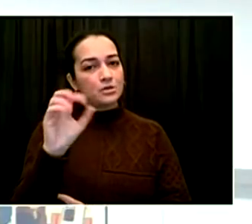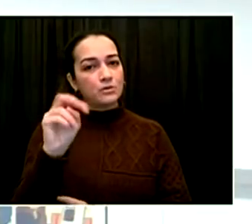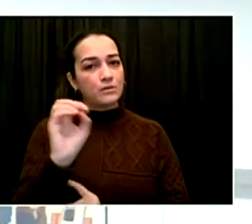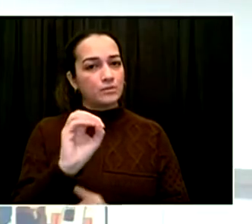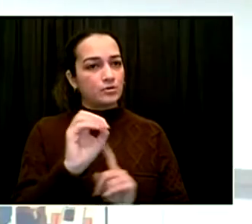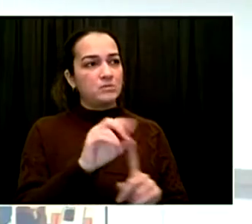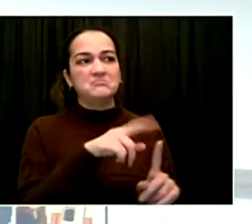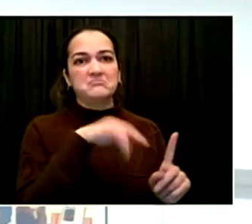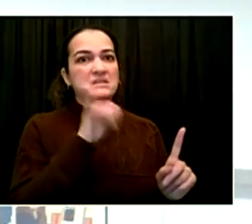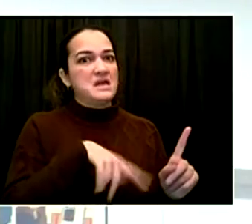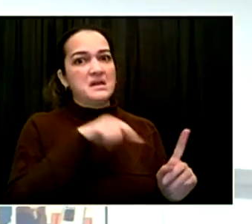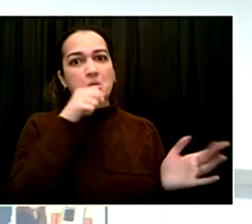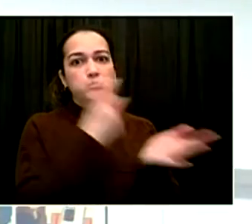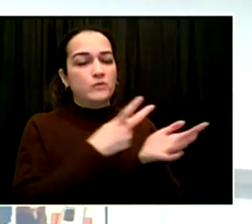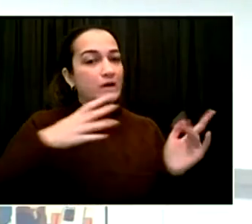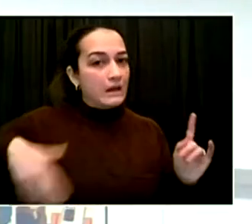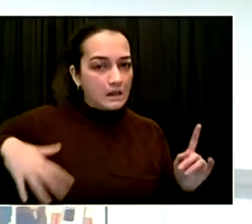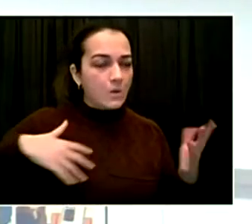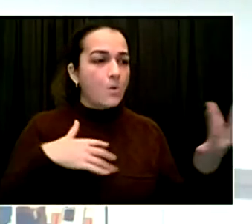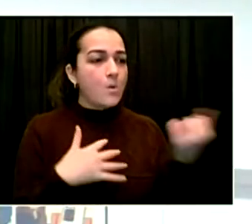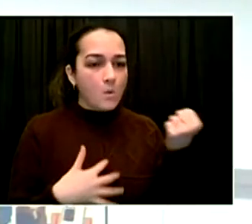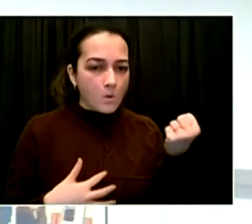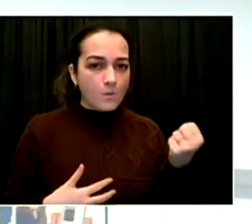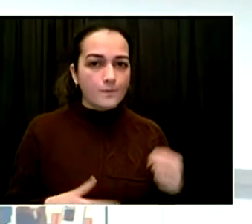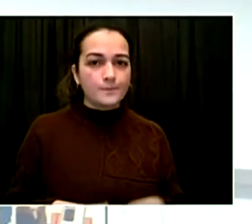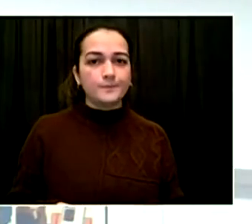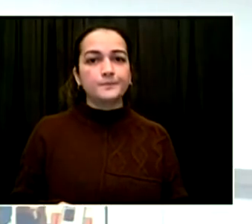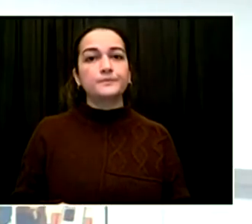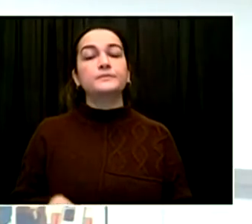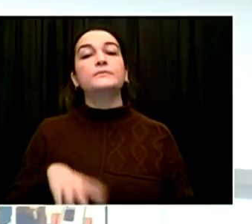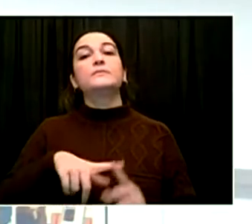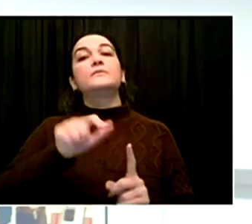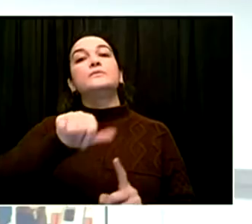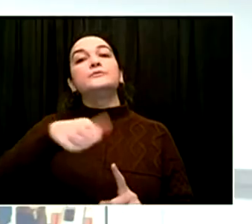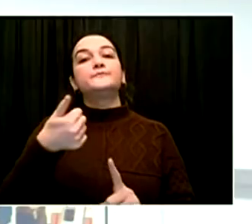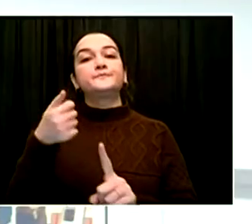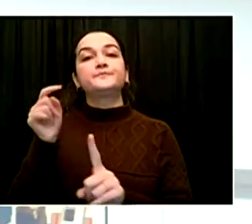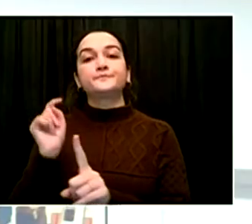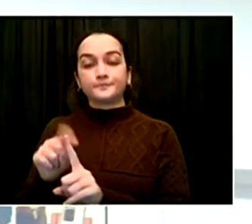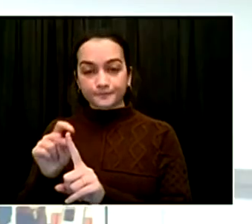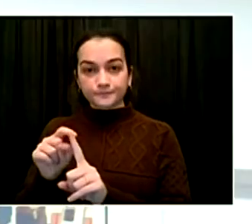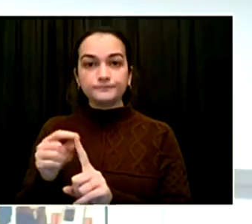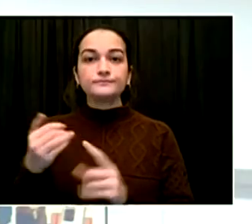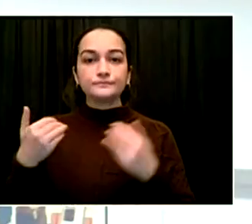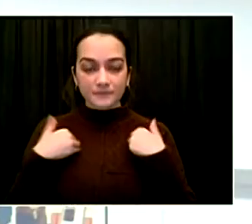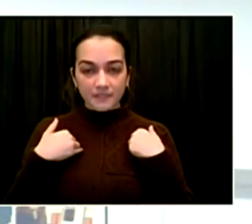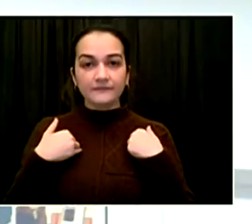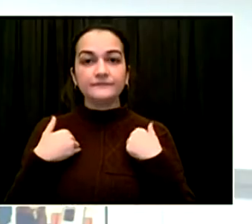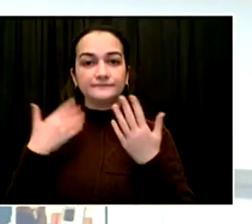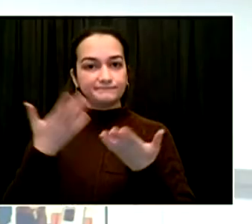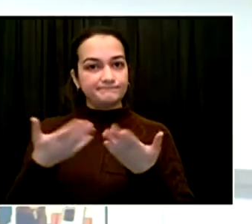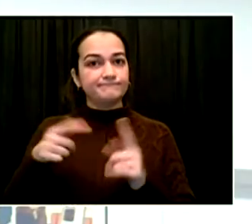WORK AGAINST OMICRON, BUT THERE